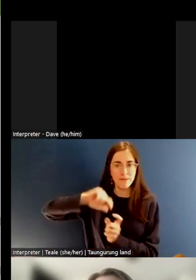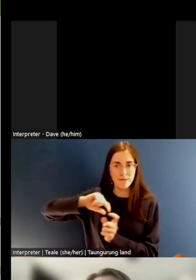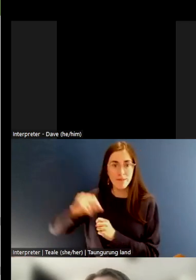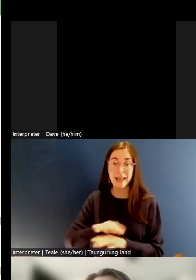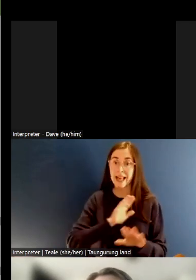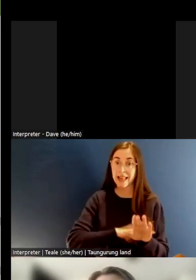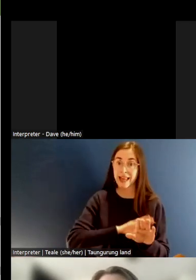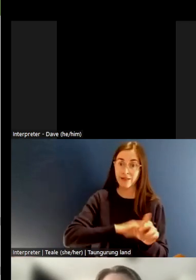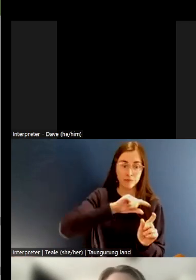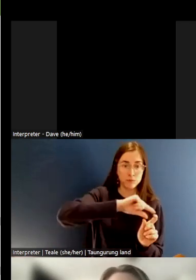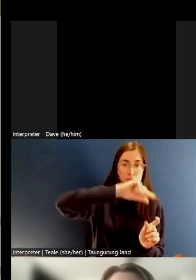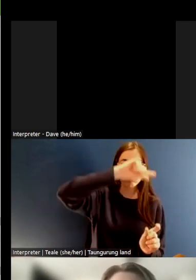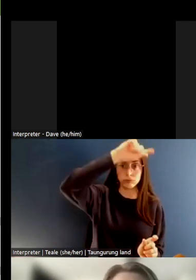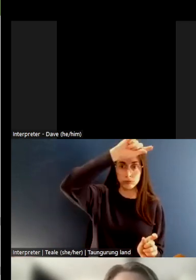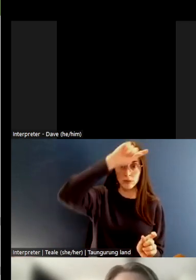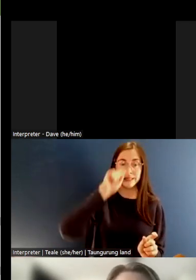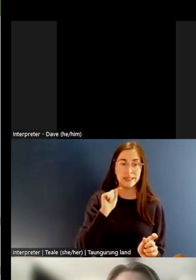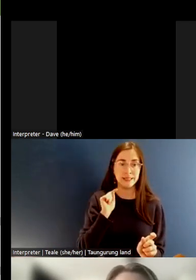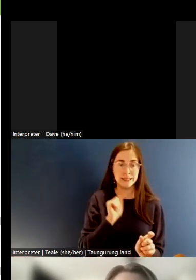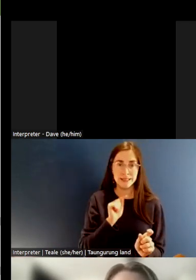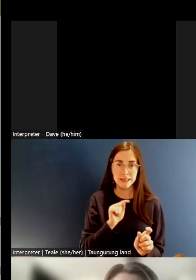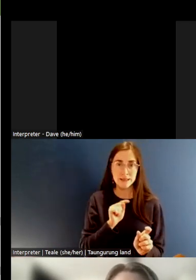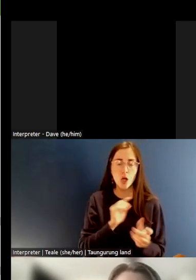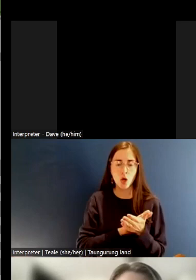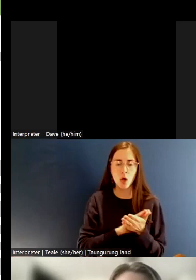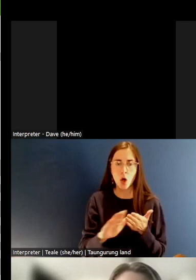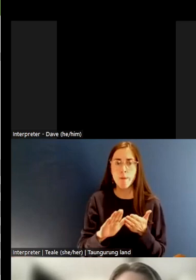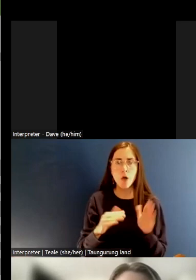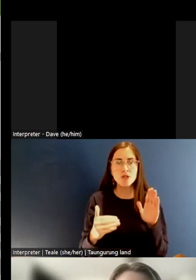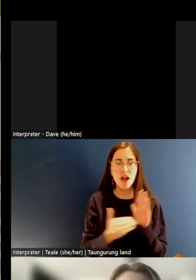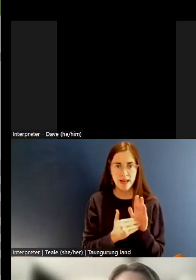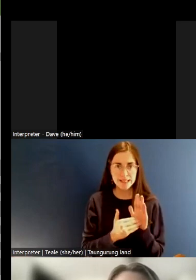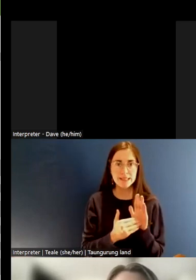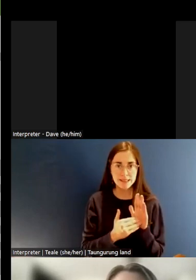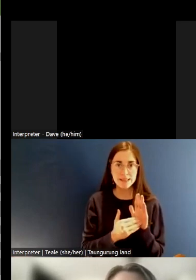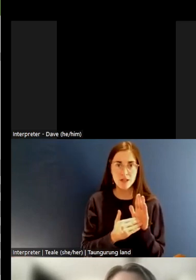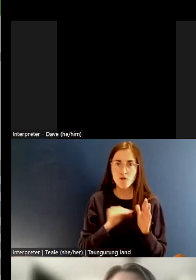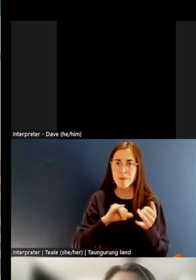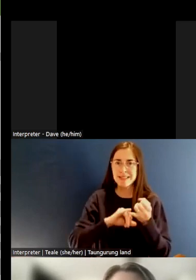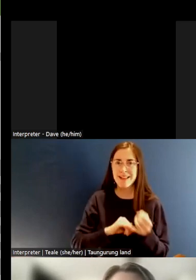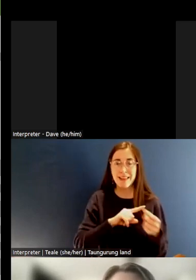you can see the homozygous of that. This is our Southeast Asian variant there,